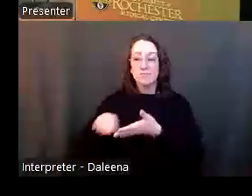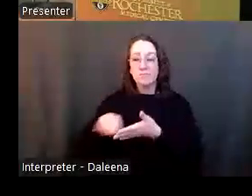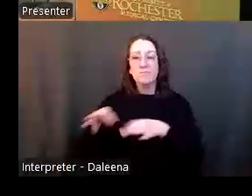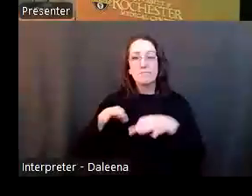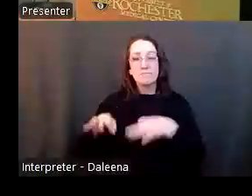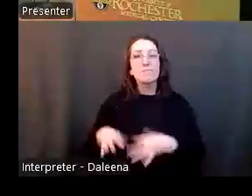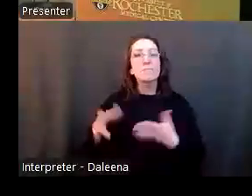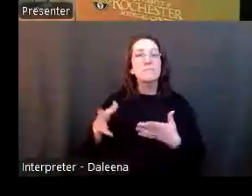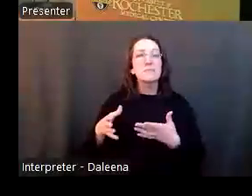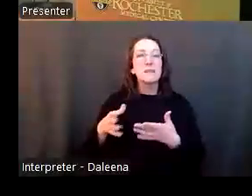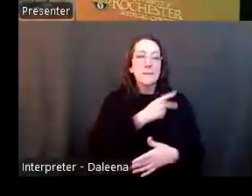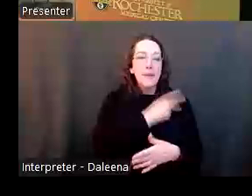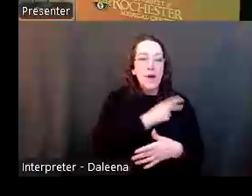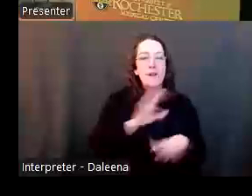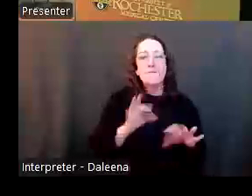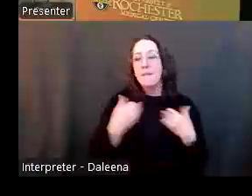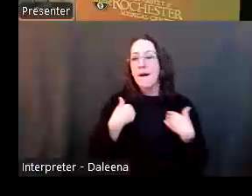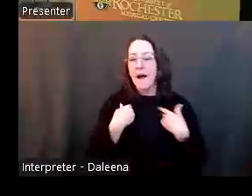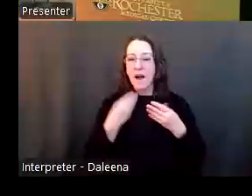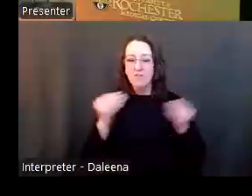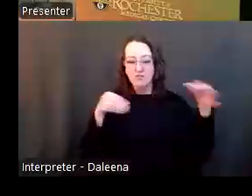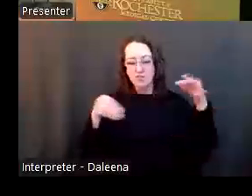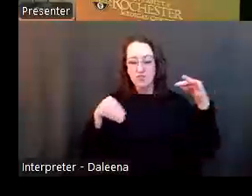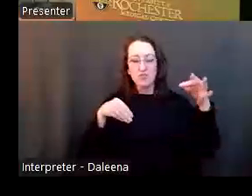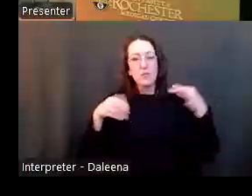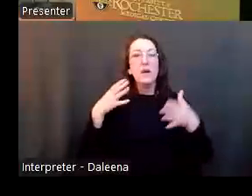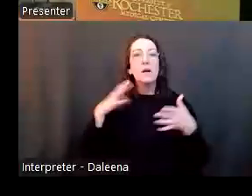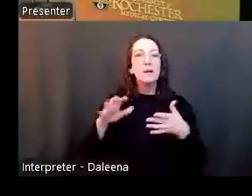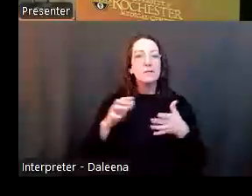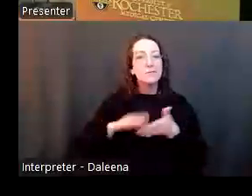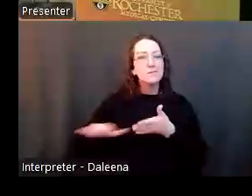or family members will have on hand when they're discharged from the hospital um so this is kind